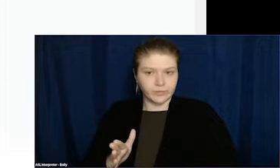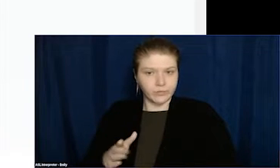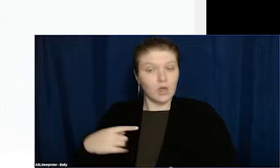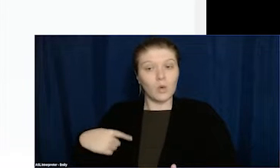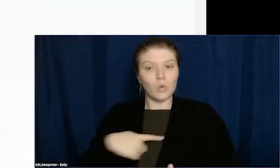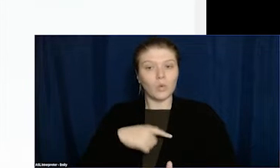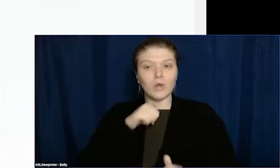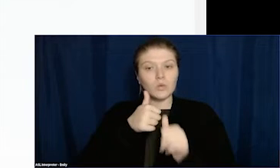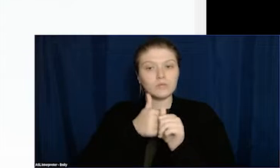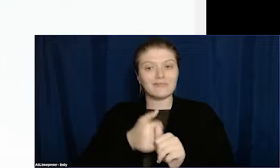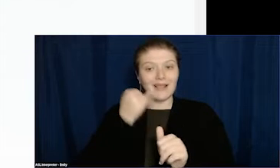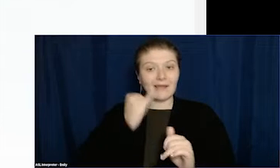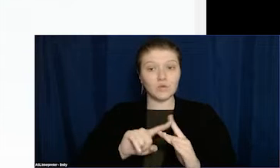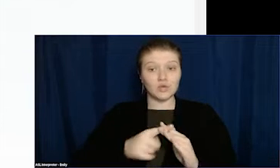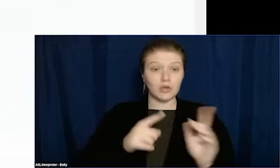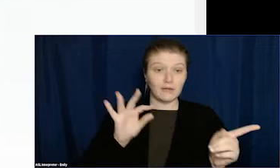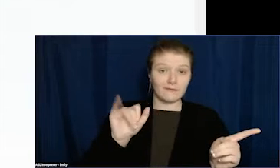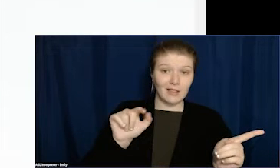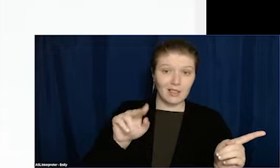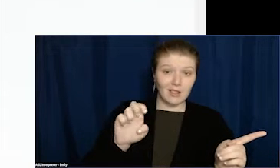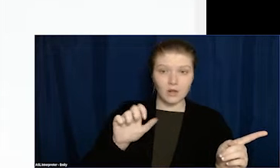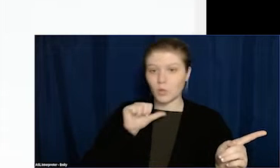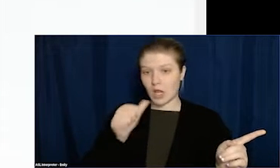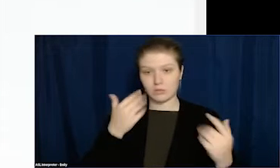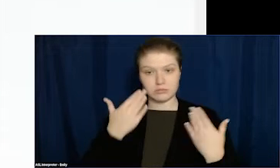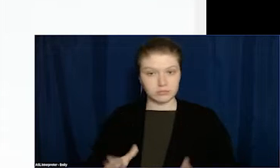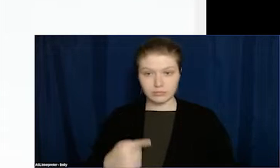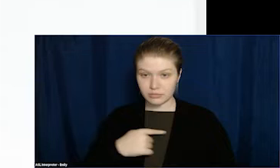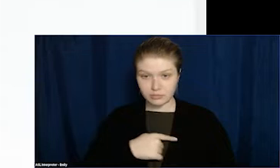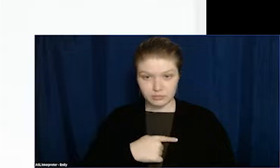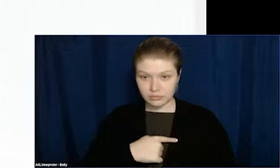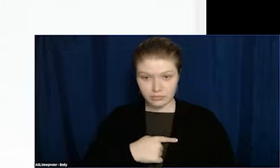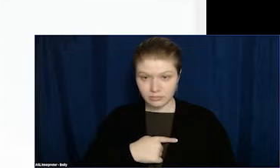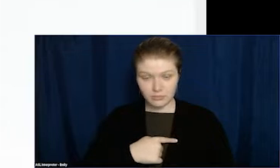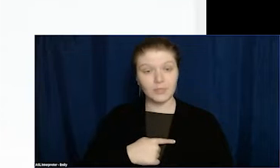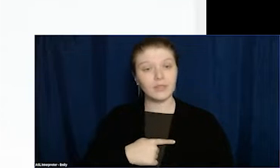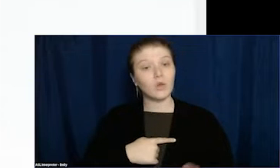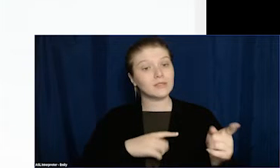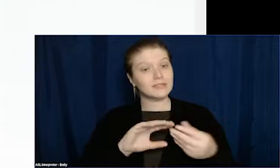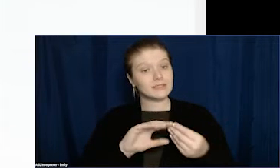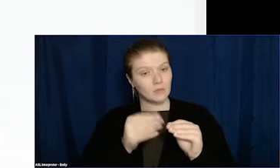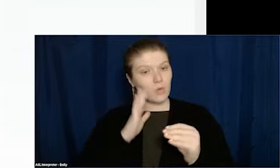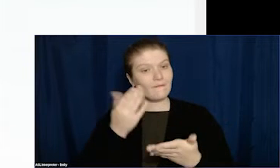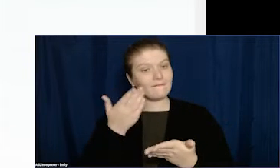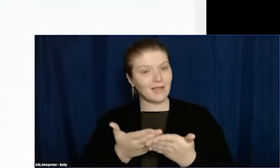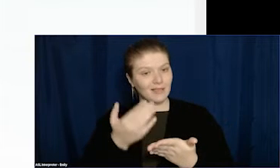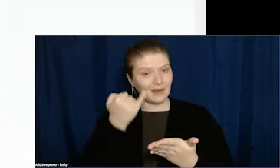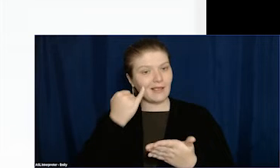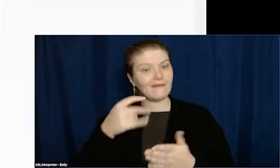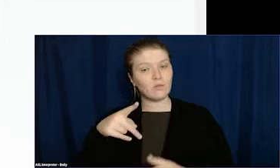So just one thing to note: This number will validate if the prelim proposal is a good number from Research.gov.